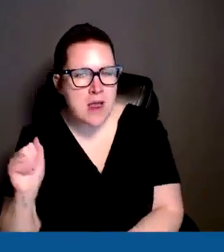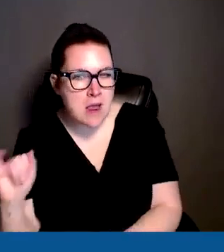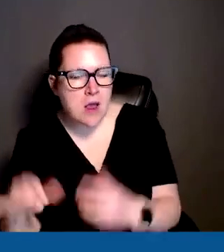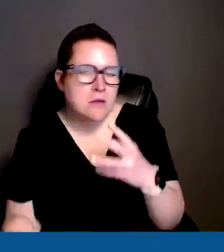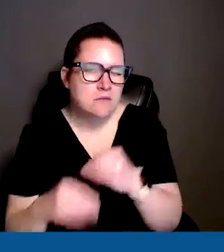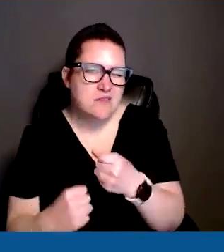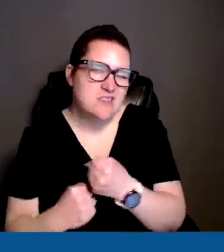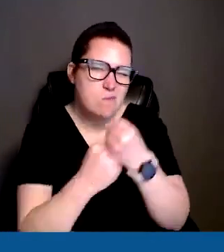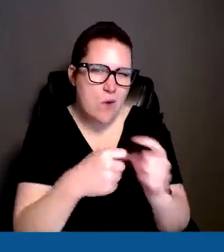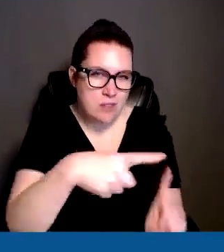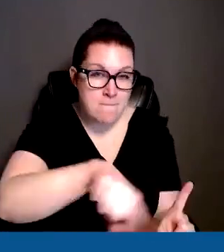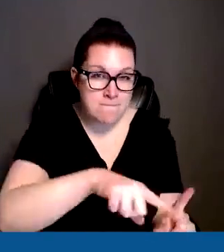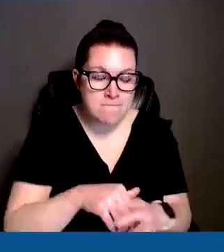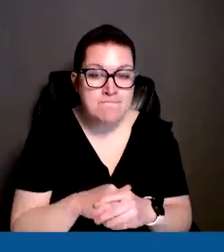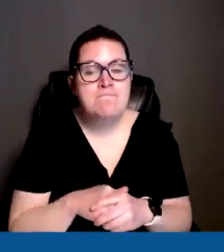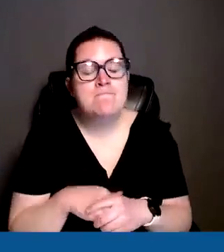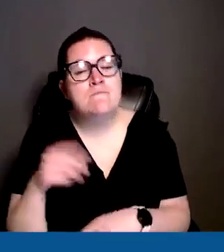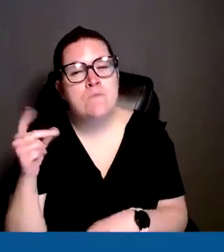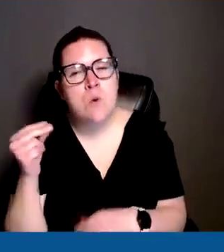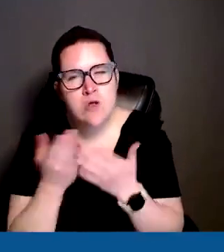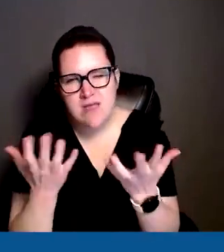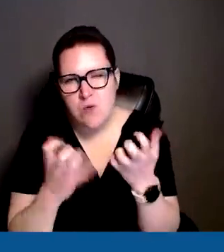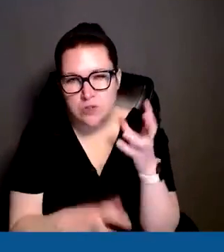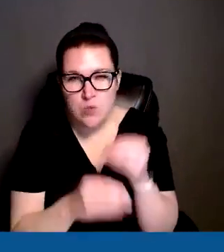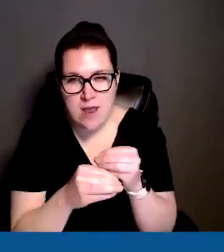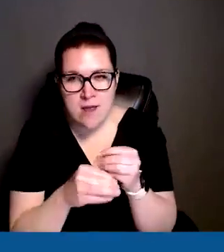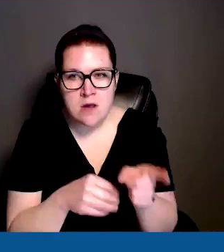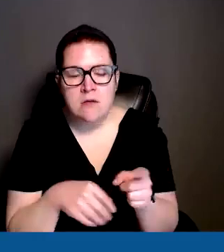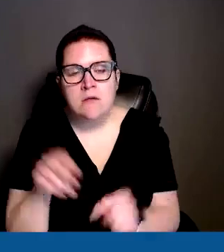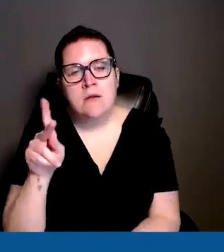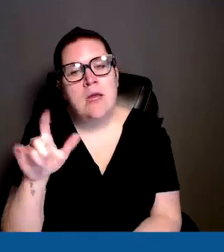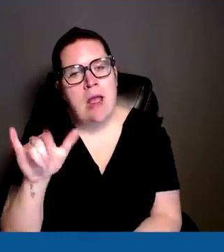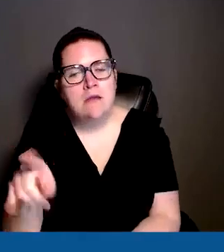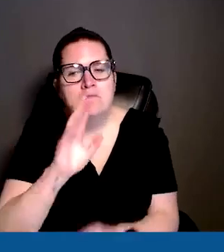add, as Kelly was saying, in terms of the implementation and testing,